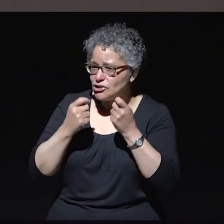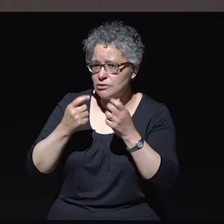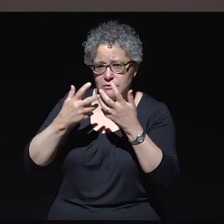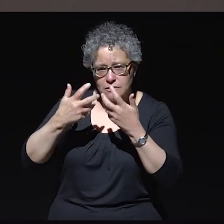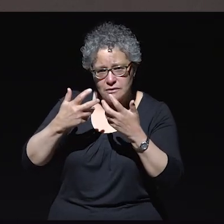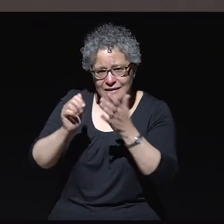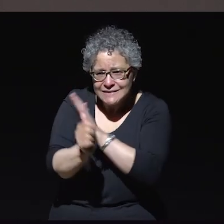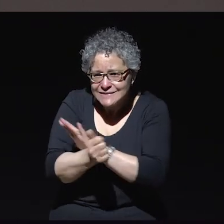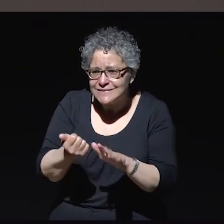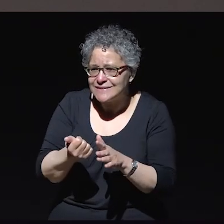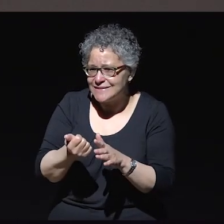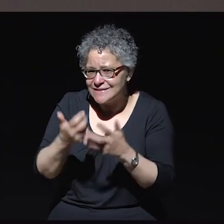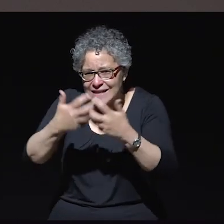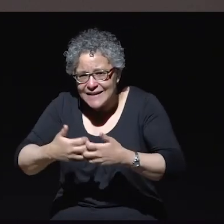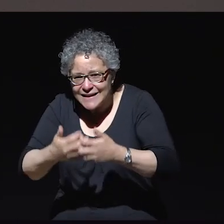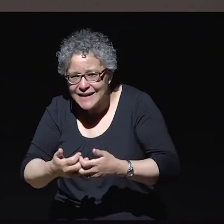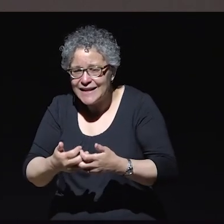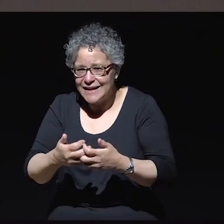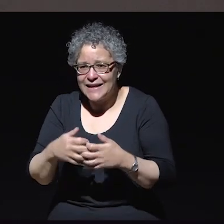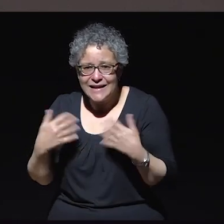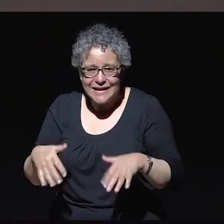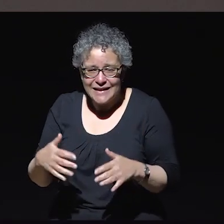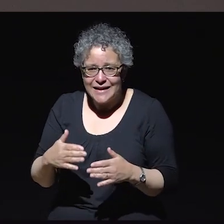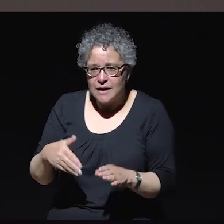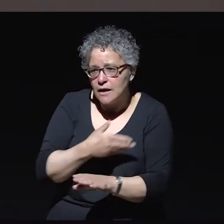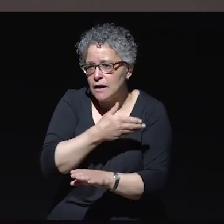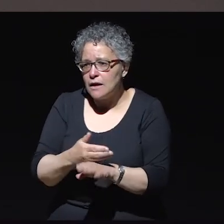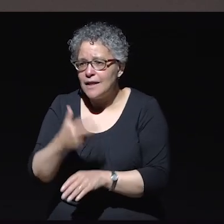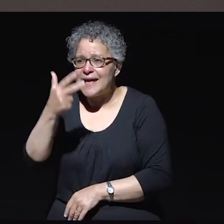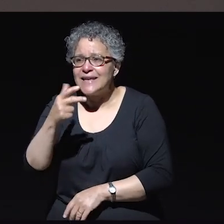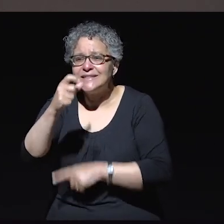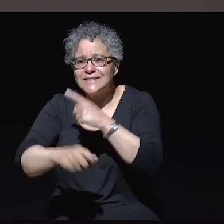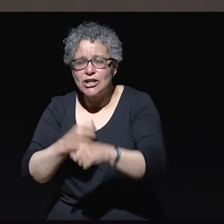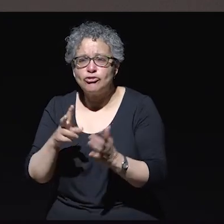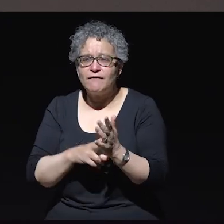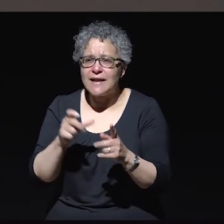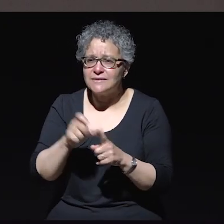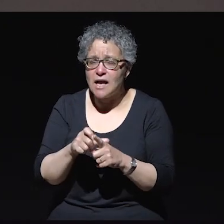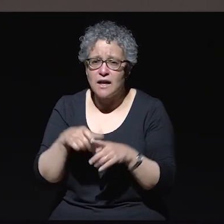this bravura technique. I mean, by the 18th century, of course, Van Dyck was really seen as the painter's painter.